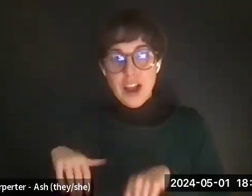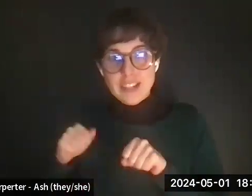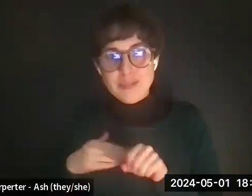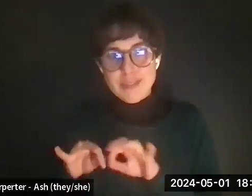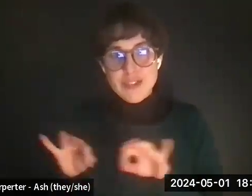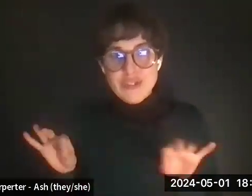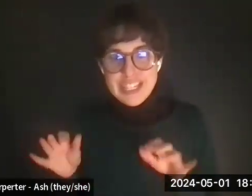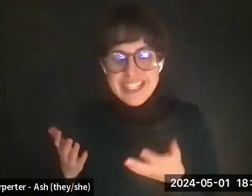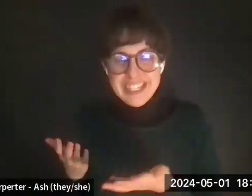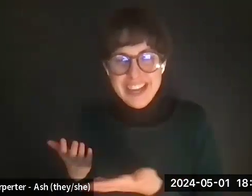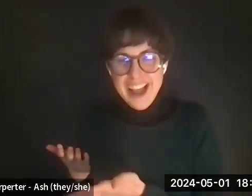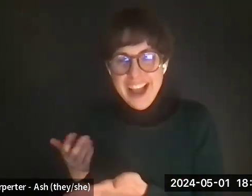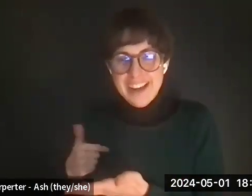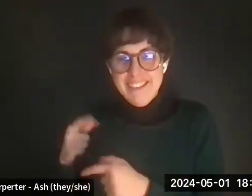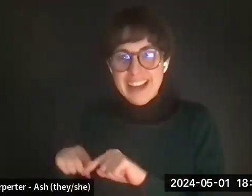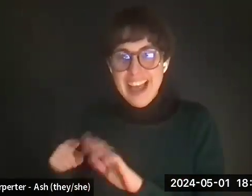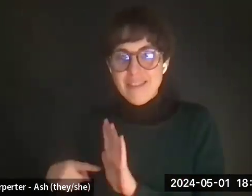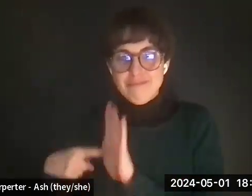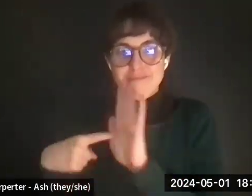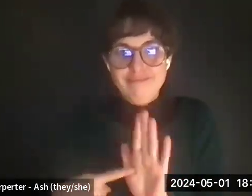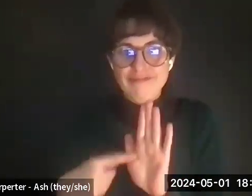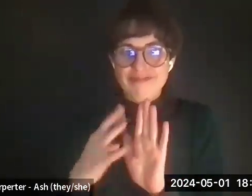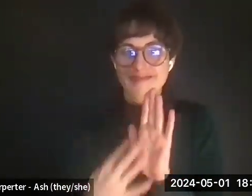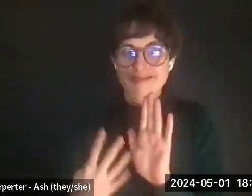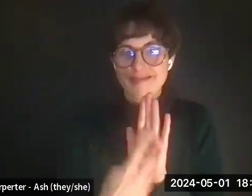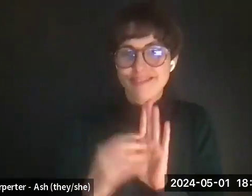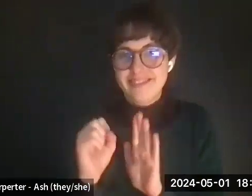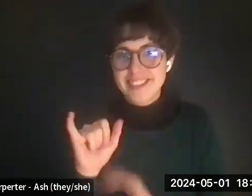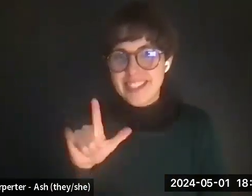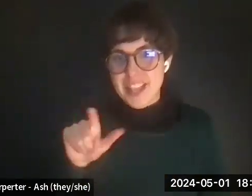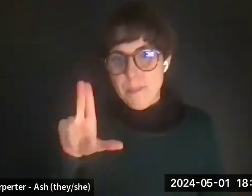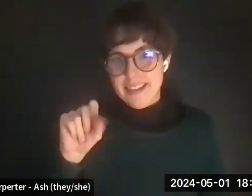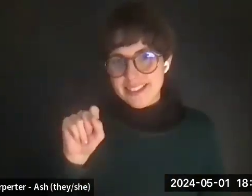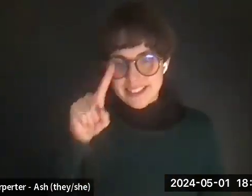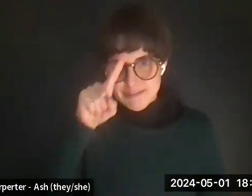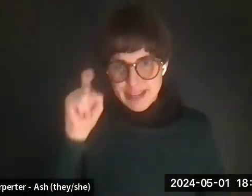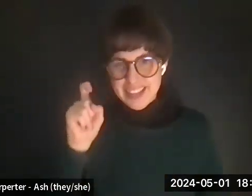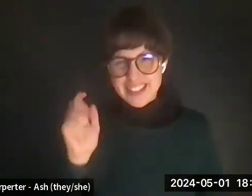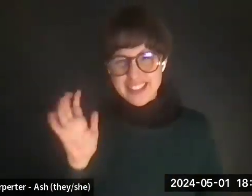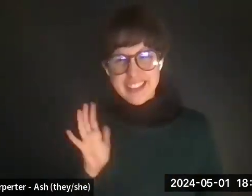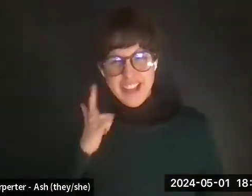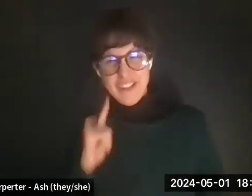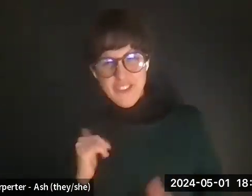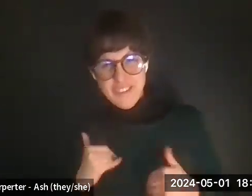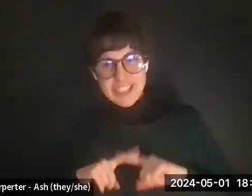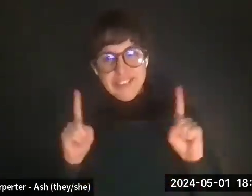because I was under a different, you know, credentialing, you know, in California I can't seem to transition.